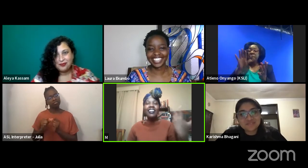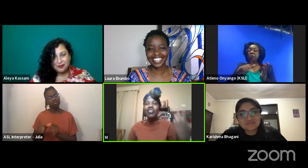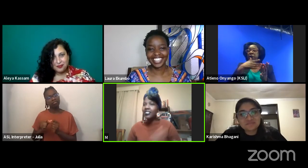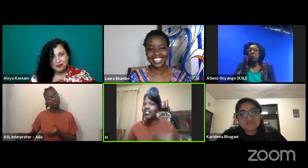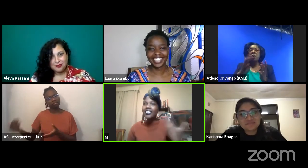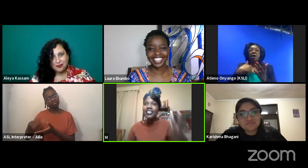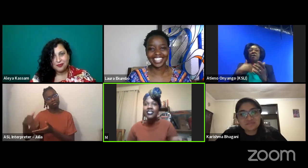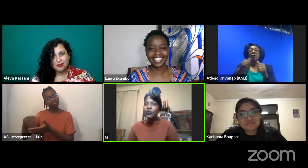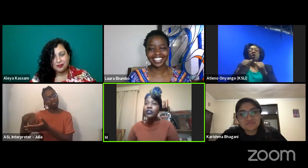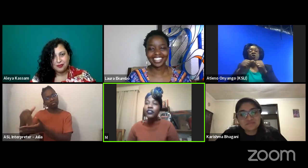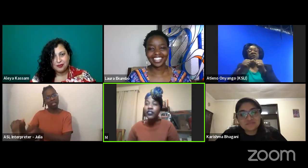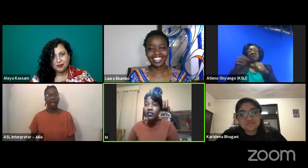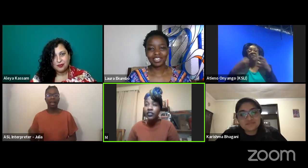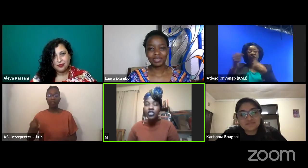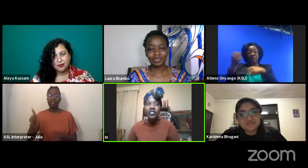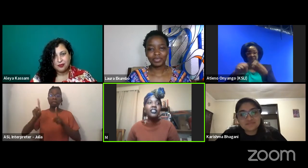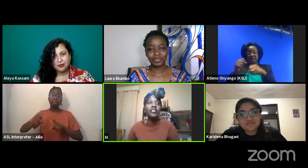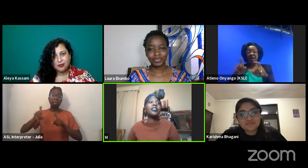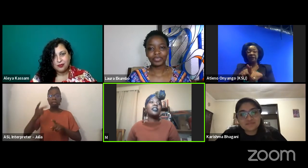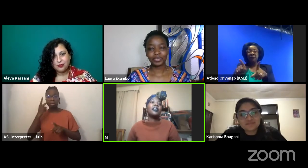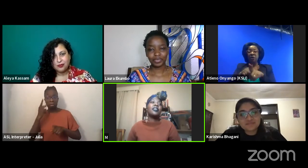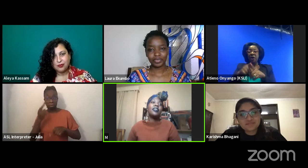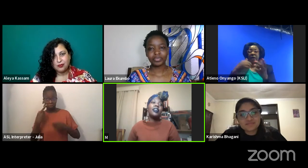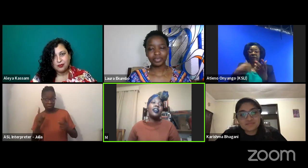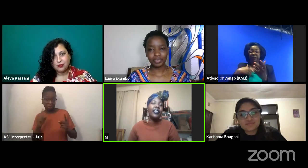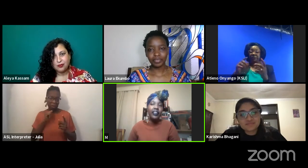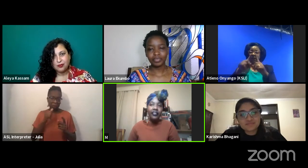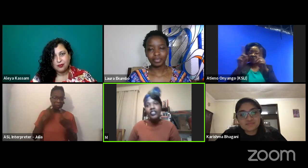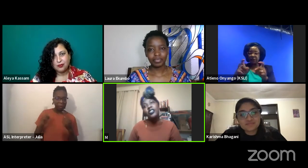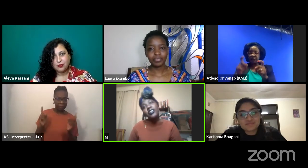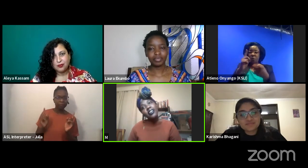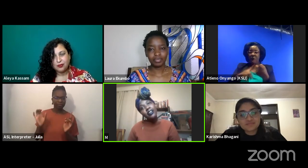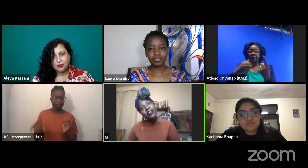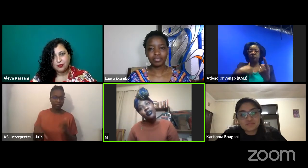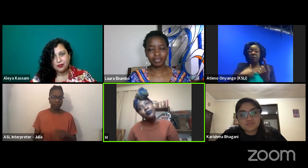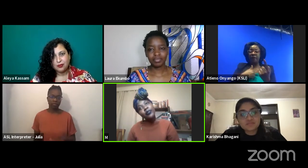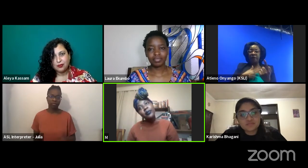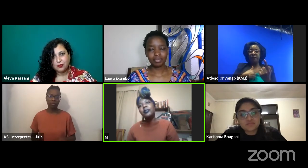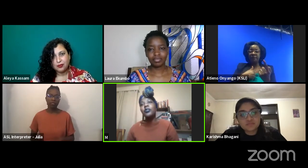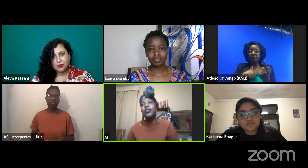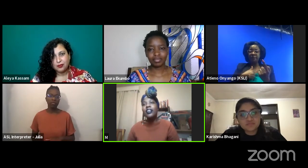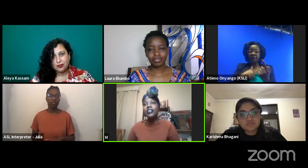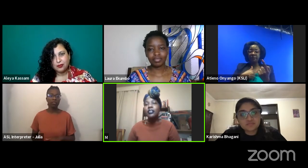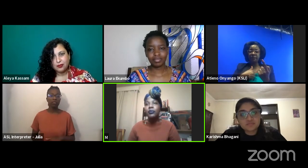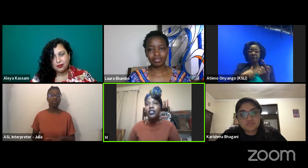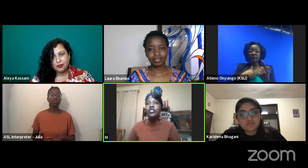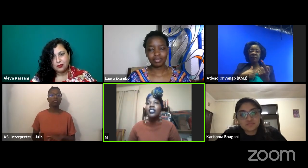like constantly testing to see if it feels good. And then eventually hopefully we support getting into the production